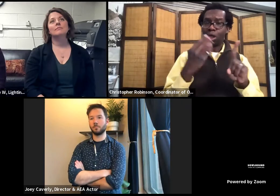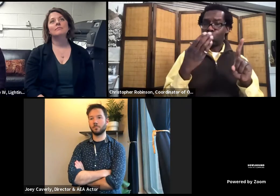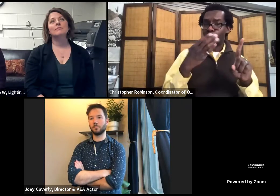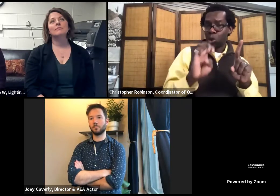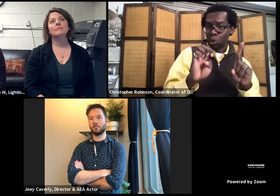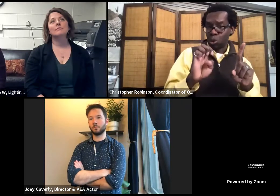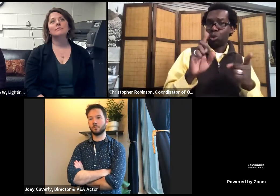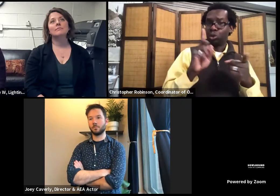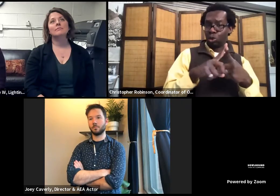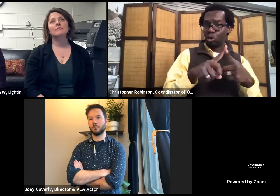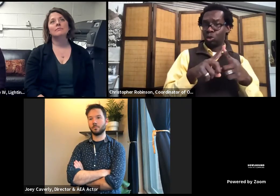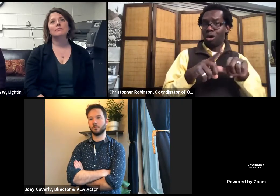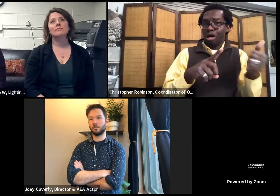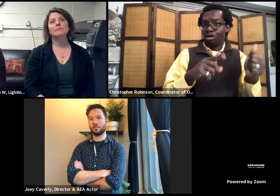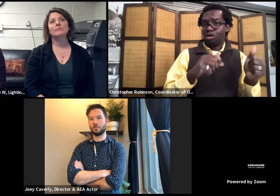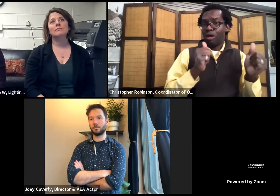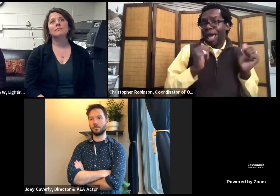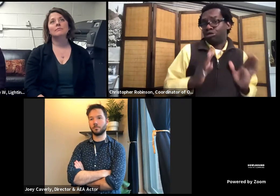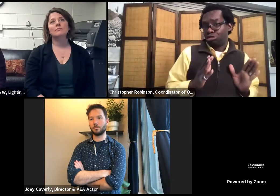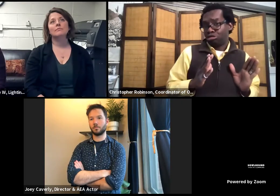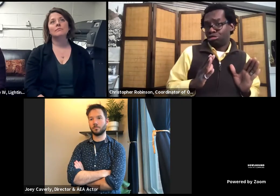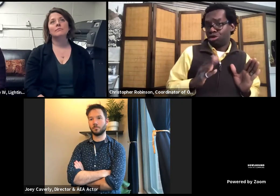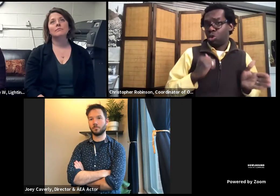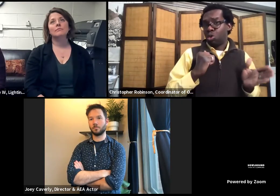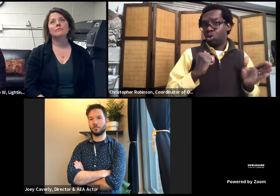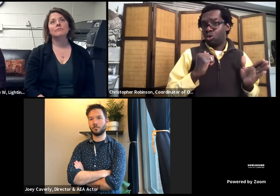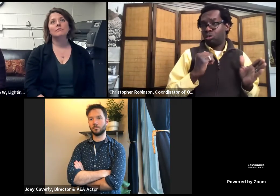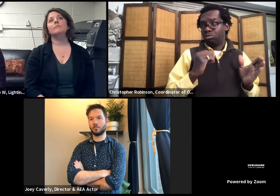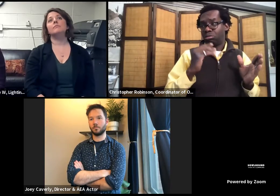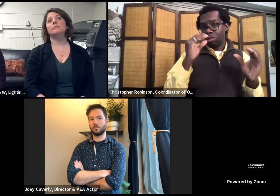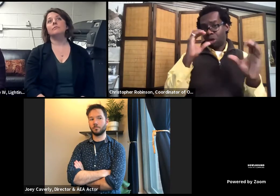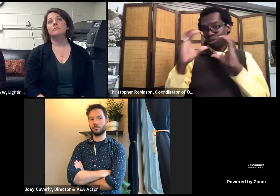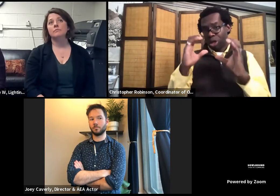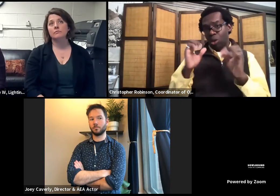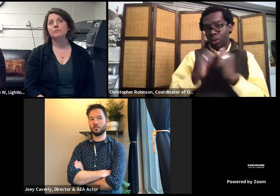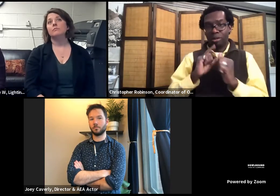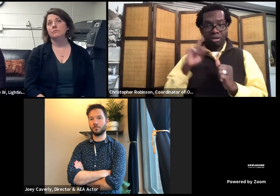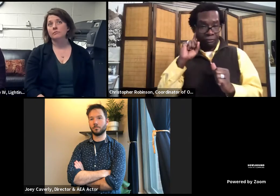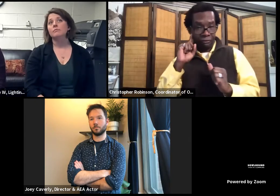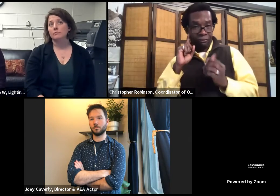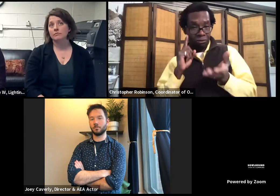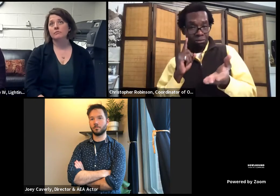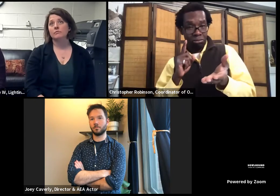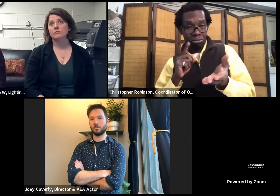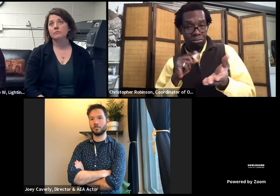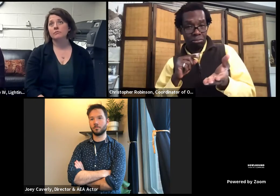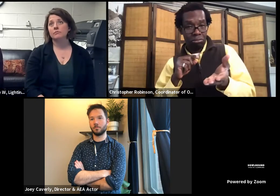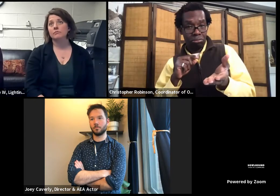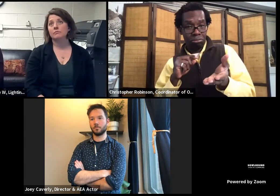you can possibly assign a cue to another actor, actually, to communicate with a deaf actor.